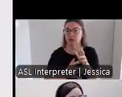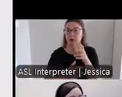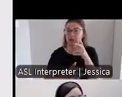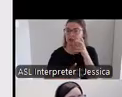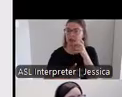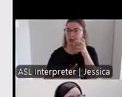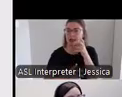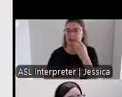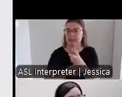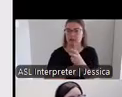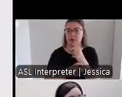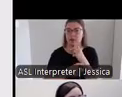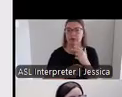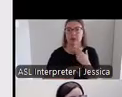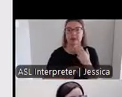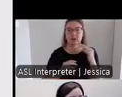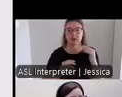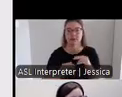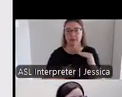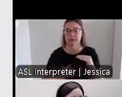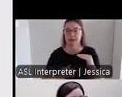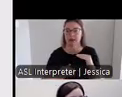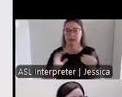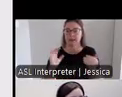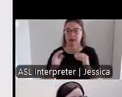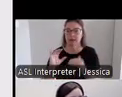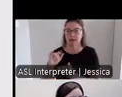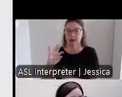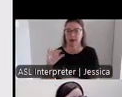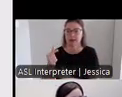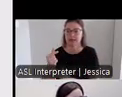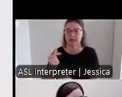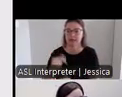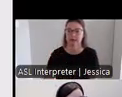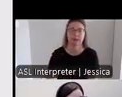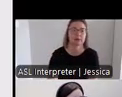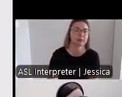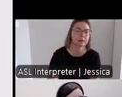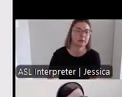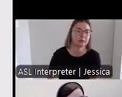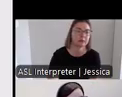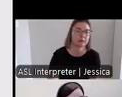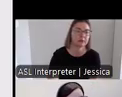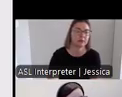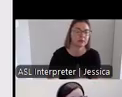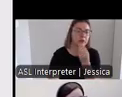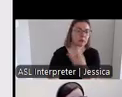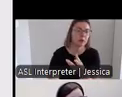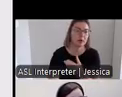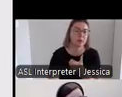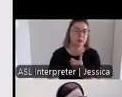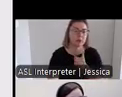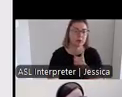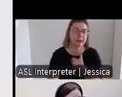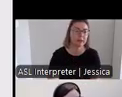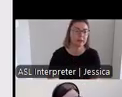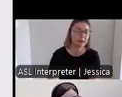(Jessica, ASL Interpreter) As an interpreter it's really hard to hear you, your voice is also very soft compared to Carling. (Angélique Roy) Thank you so much. Yes, it’s uh– (Jessica, ASL Interpreter) No problem, sorry.